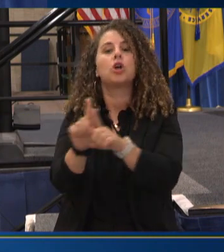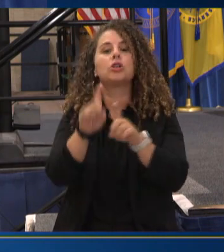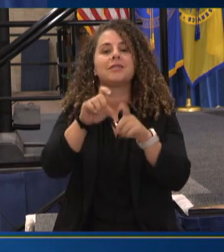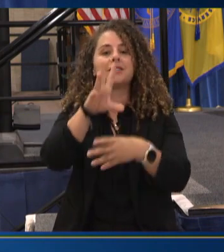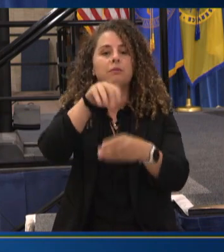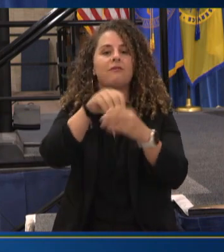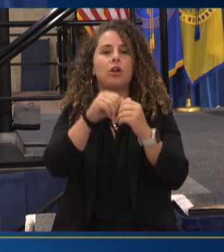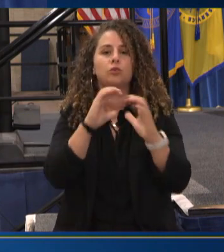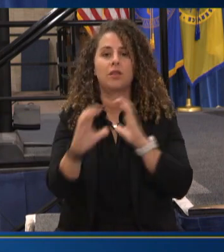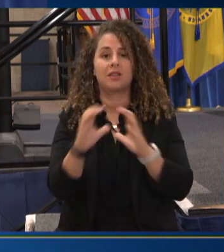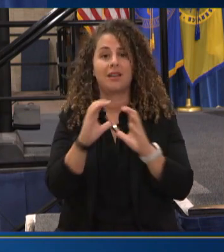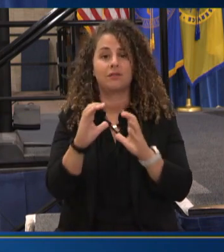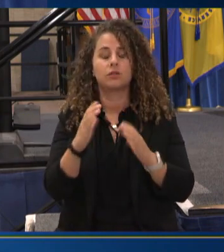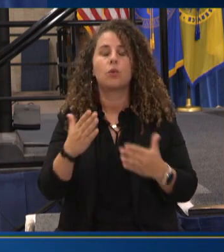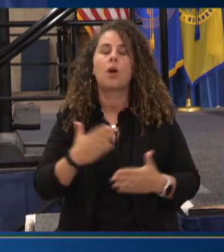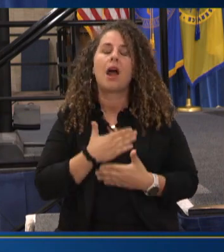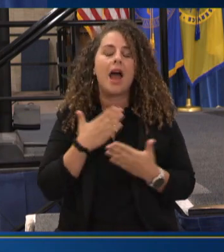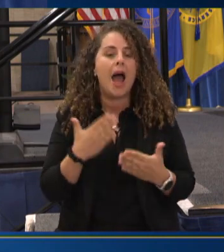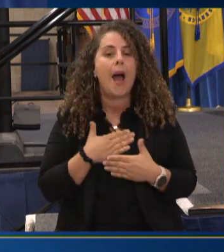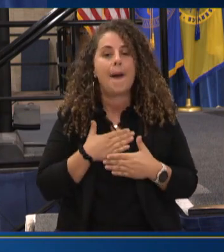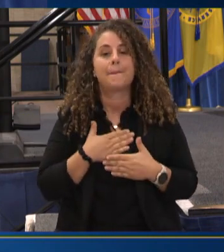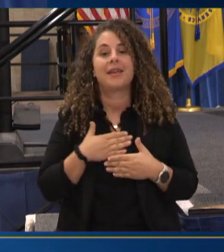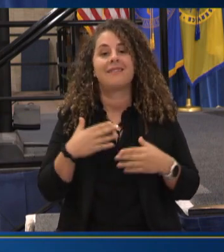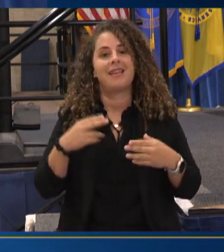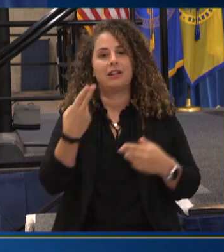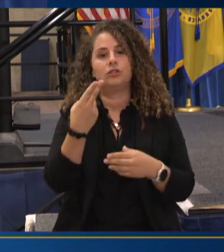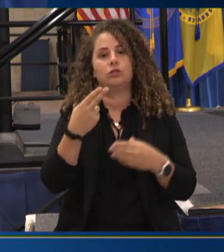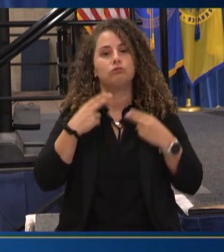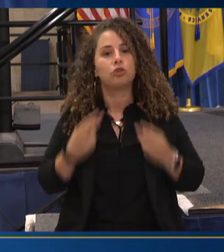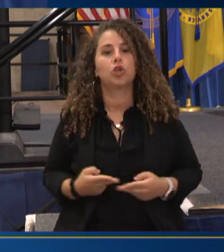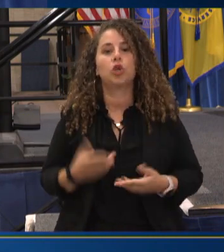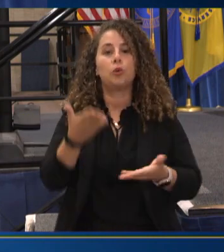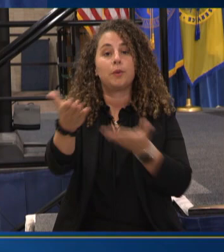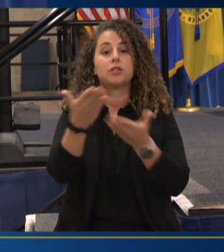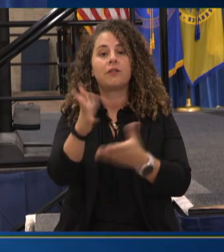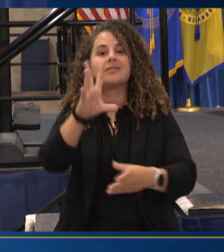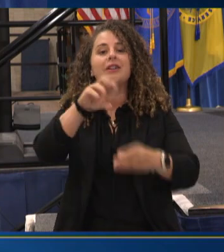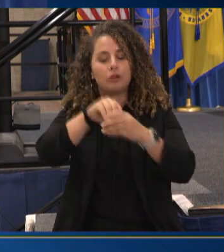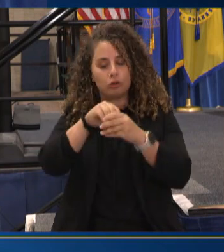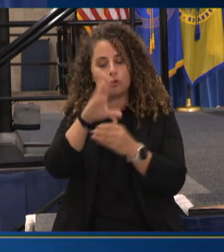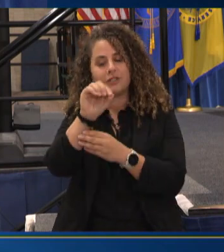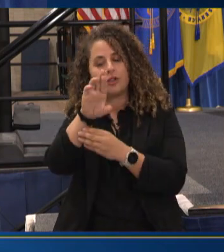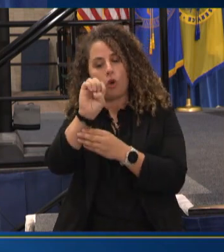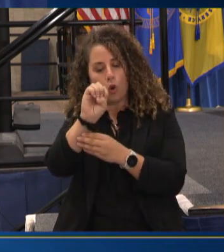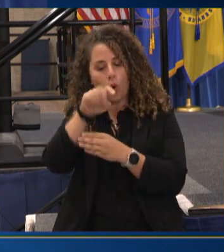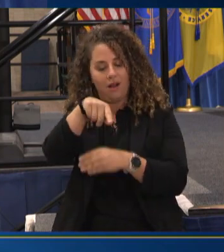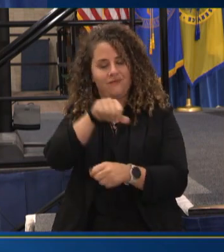So we're glad that Human Services is included as a core of this work.